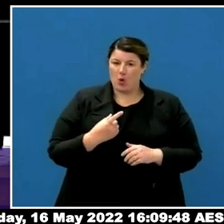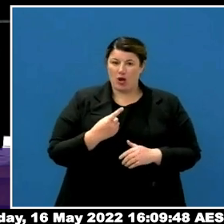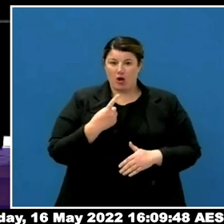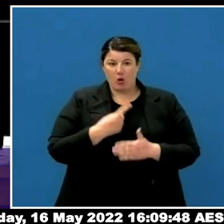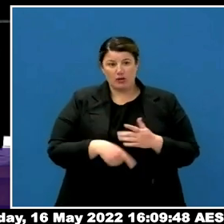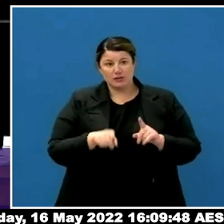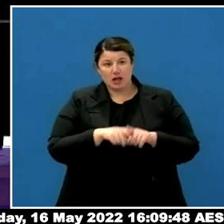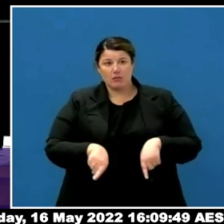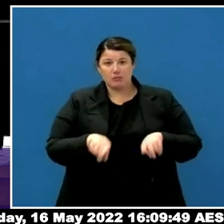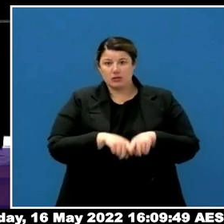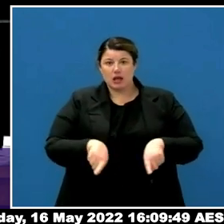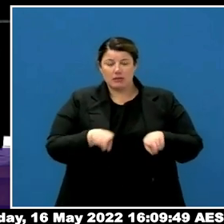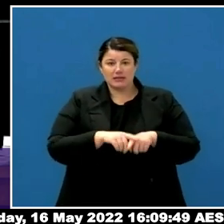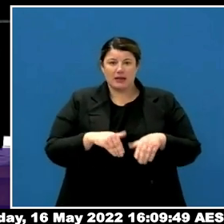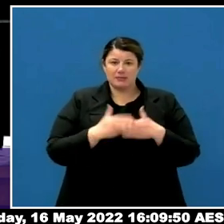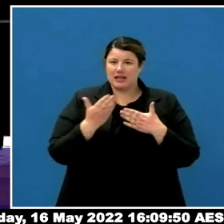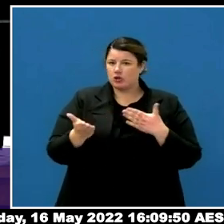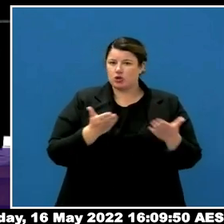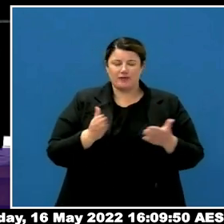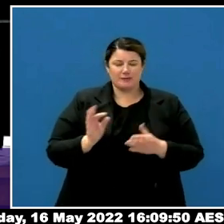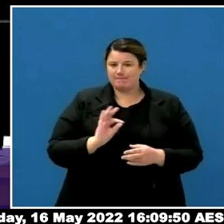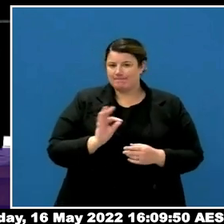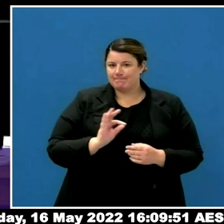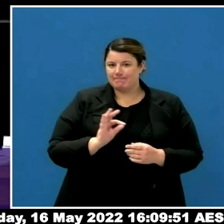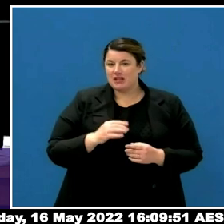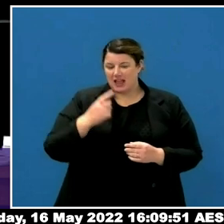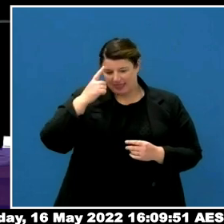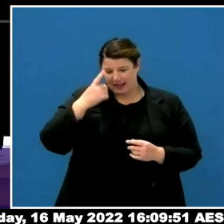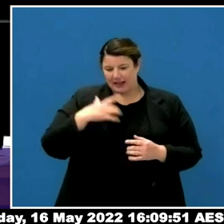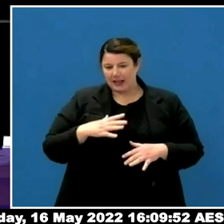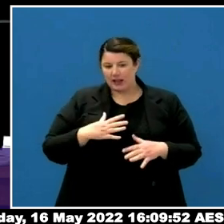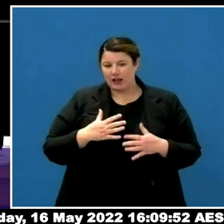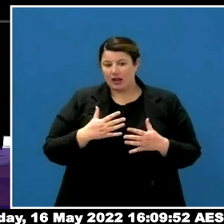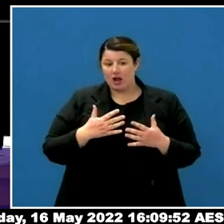I think there needs to be a lot more consistency with the day program.